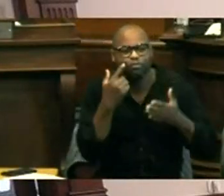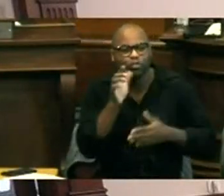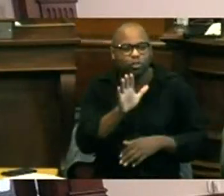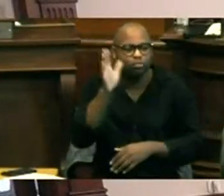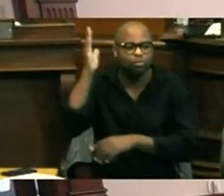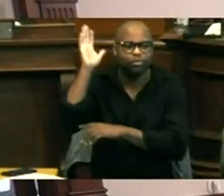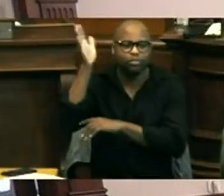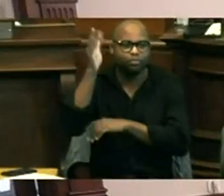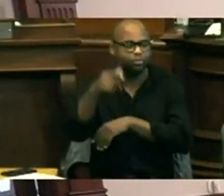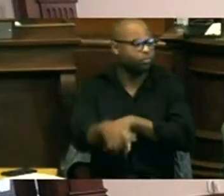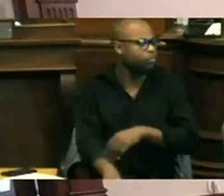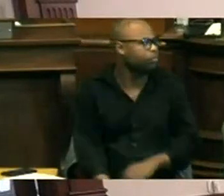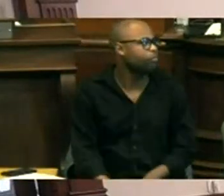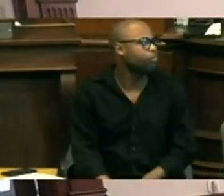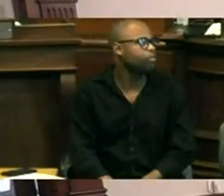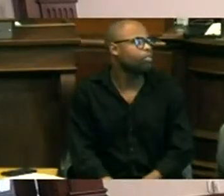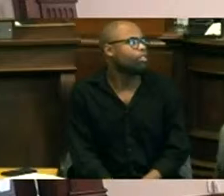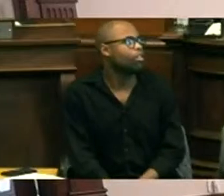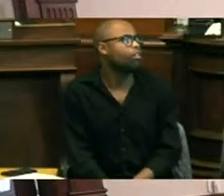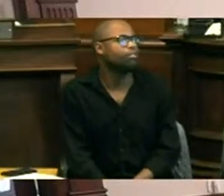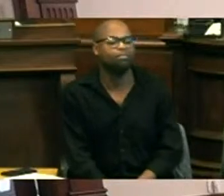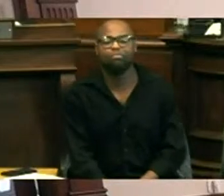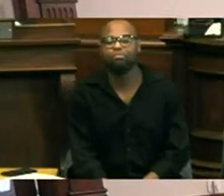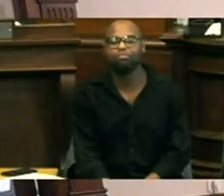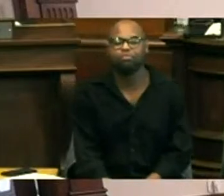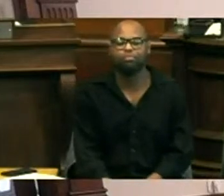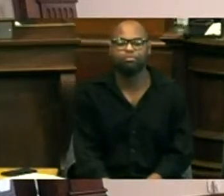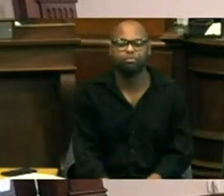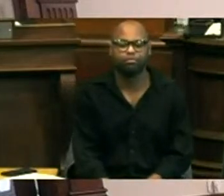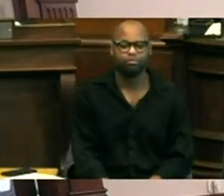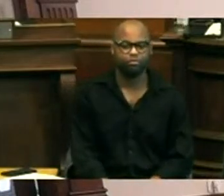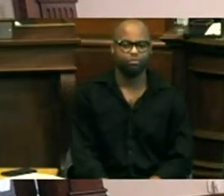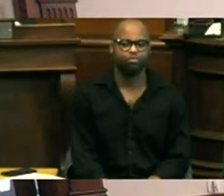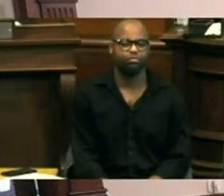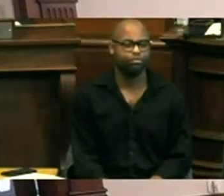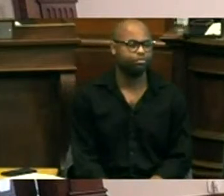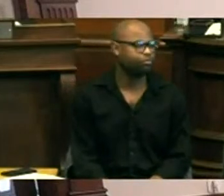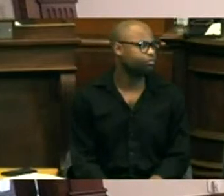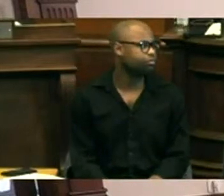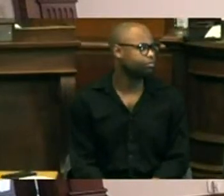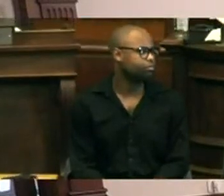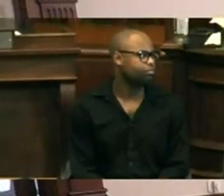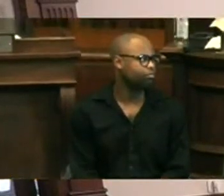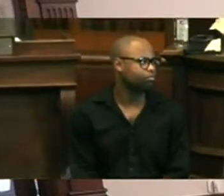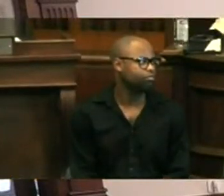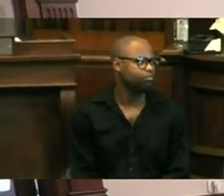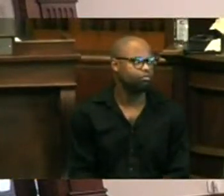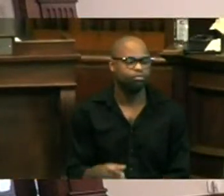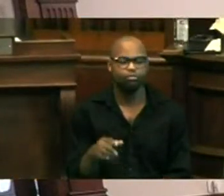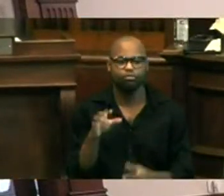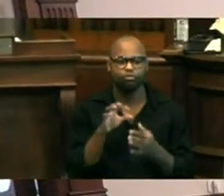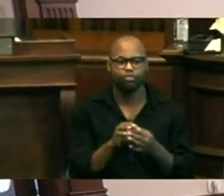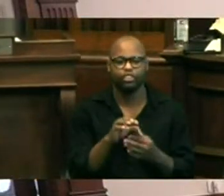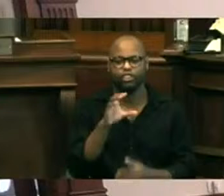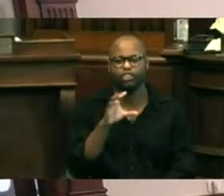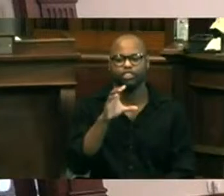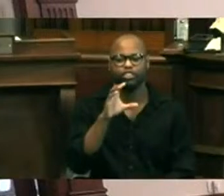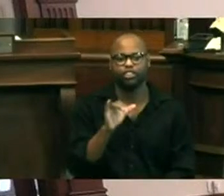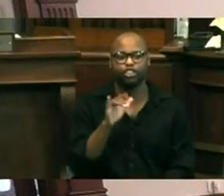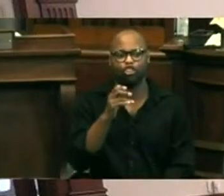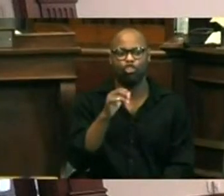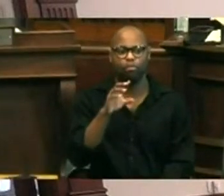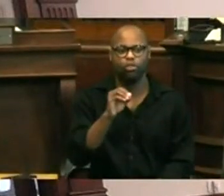for the presentation. Just a